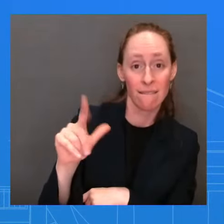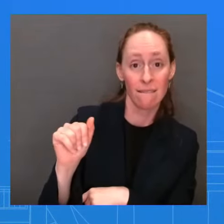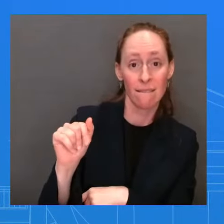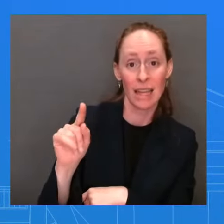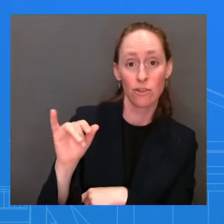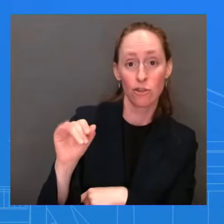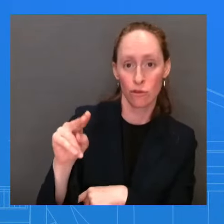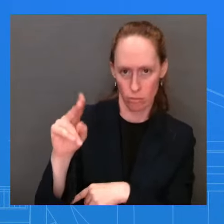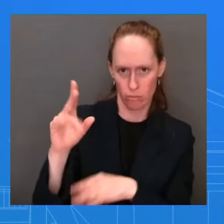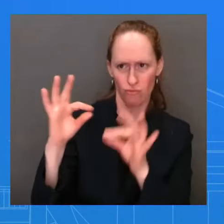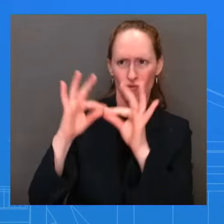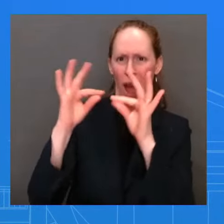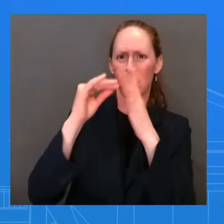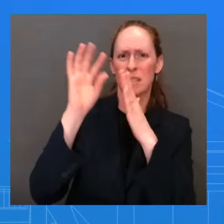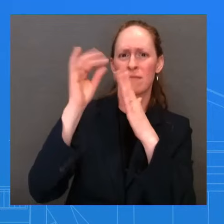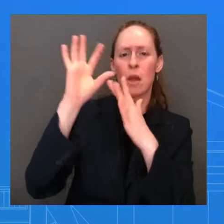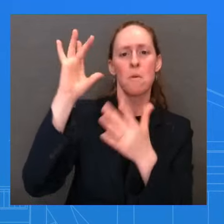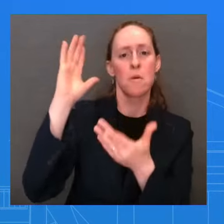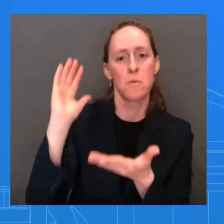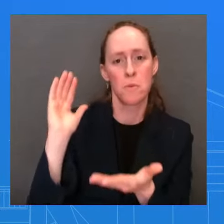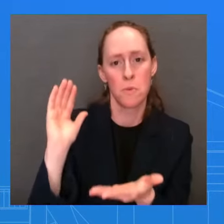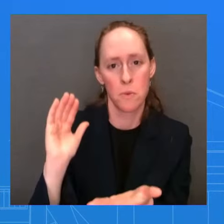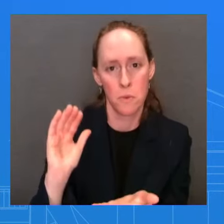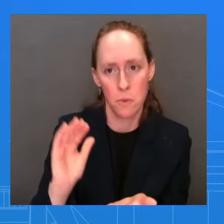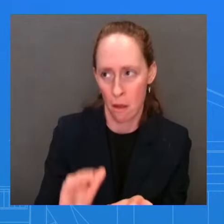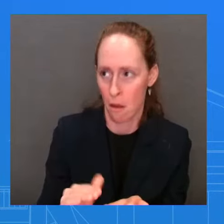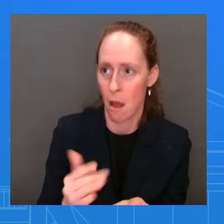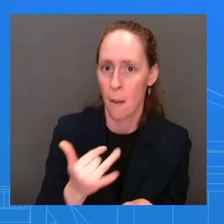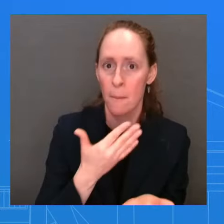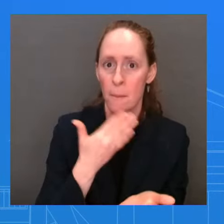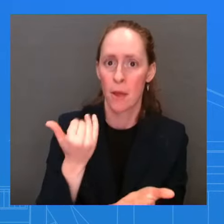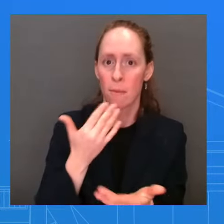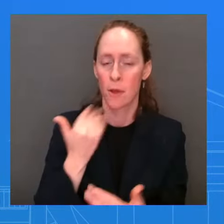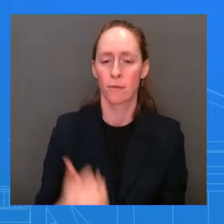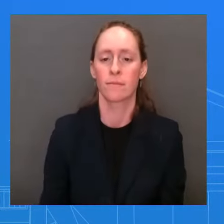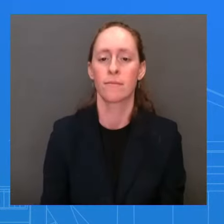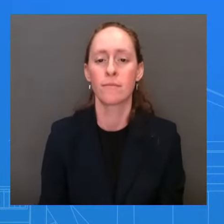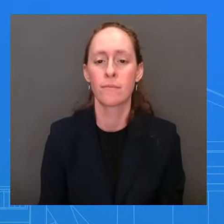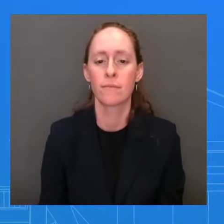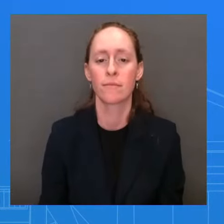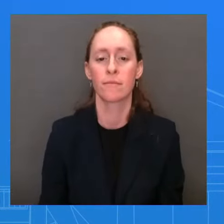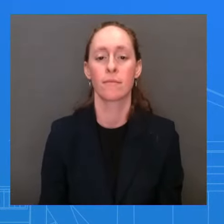And if -- you talked about inflation. Annual inflation has fallen over the last nine months. It is moderating. That is something